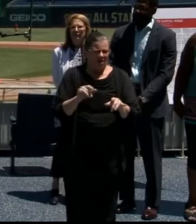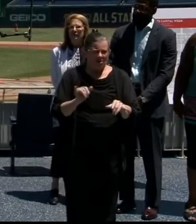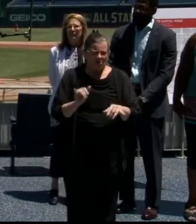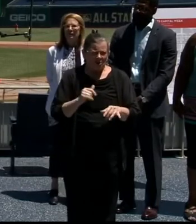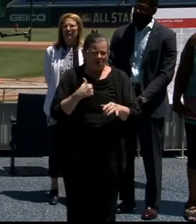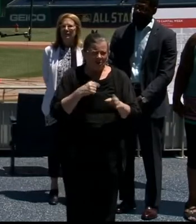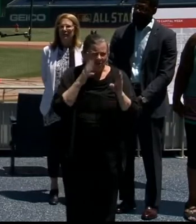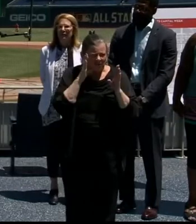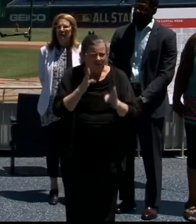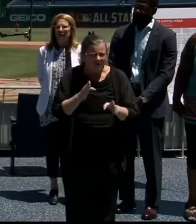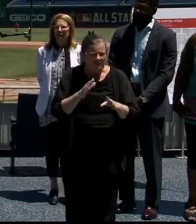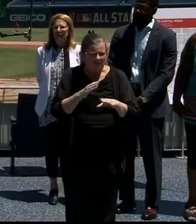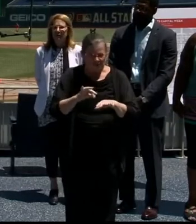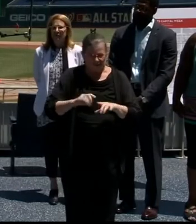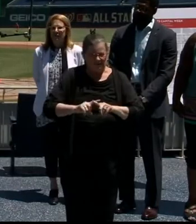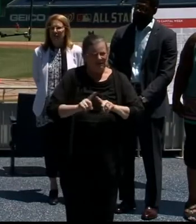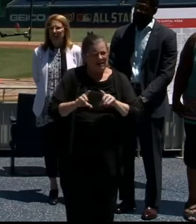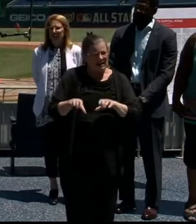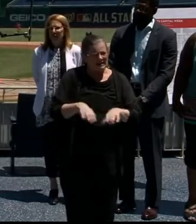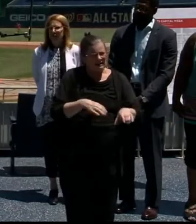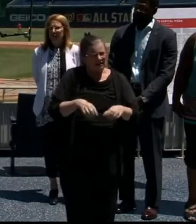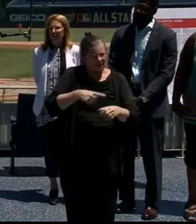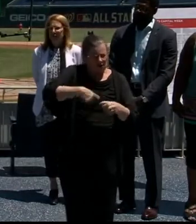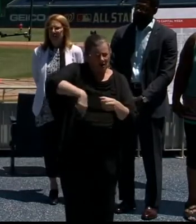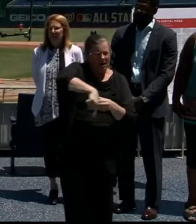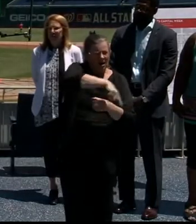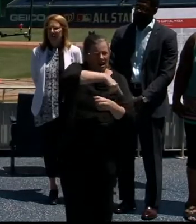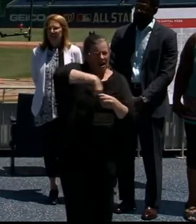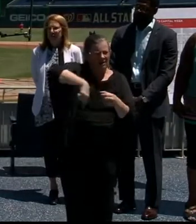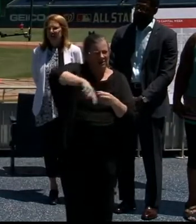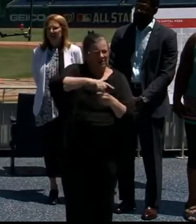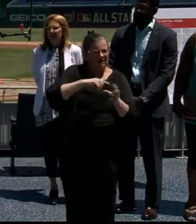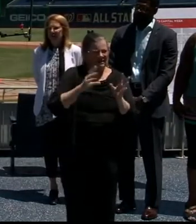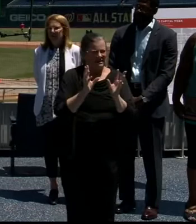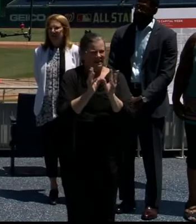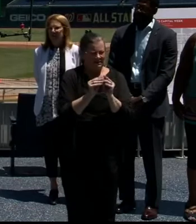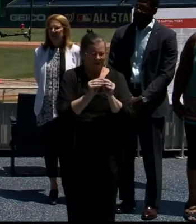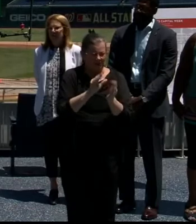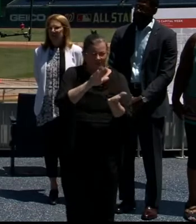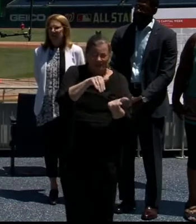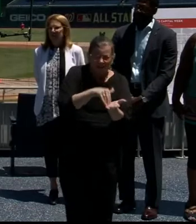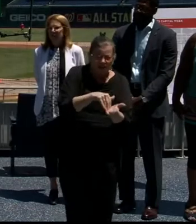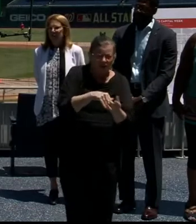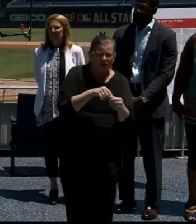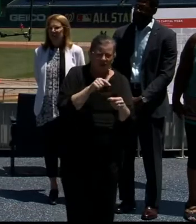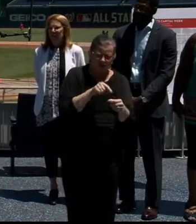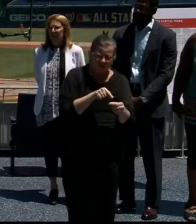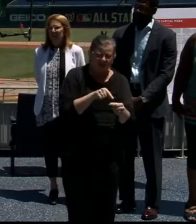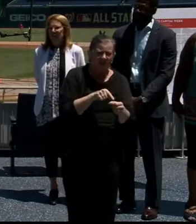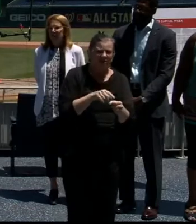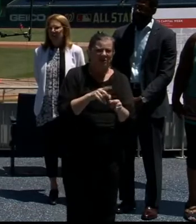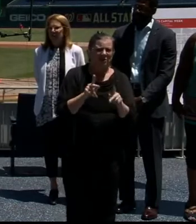CENTER TO MAKE SURE THAT PEOPLE KNOW HOW TO GET IN AND OUT OF THE CONVENTION CENTER BUT WE PRIDE OURSELVES ON BEING CLEAN